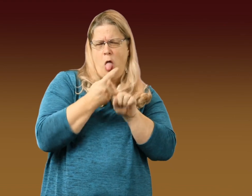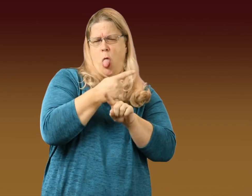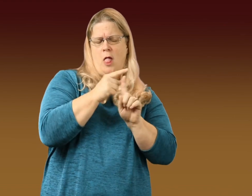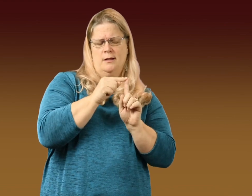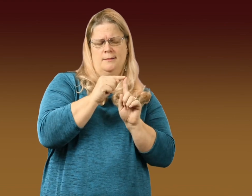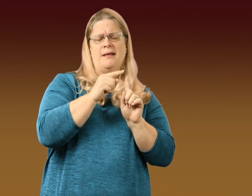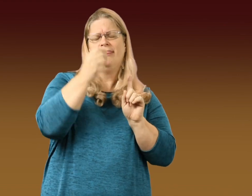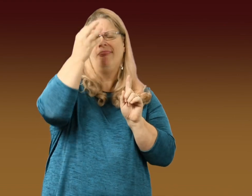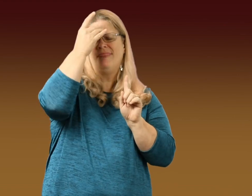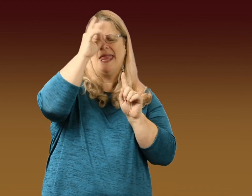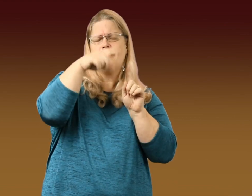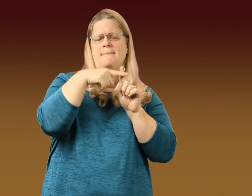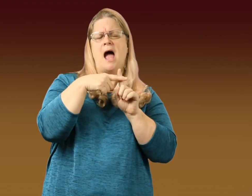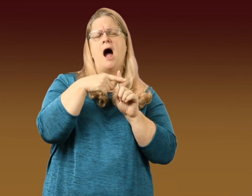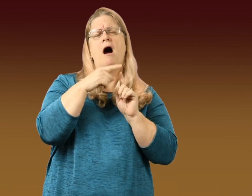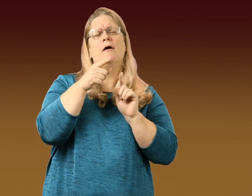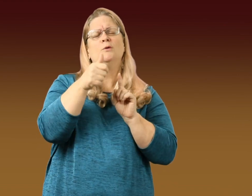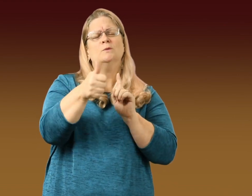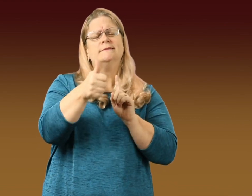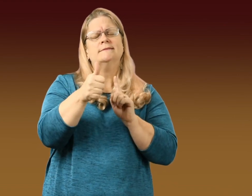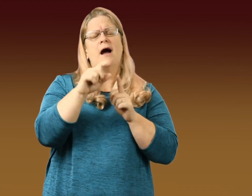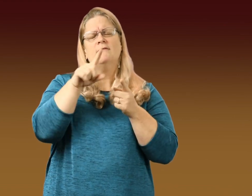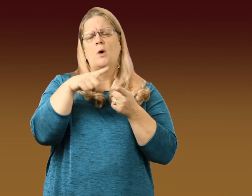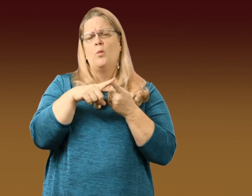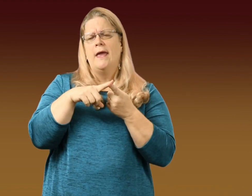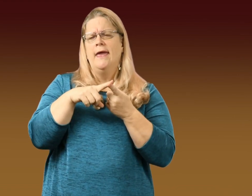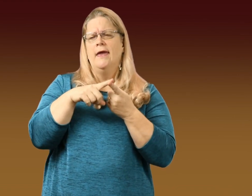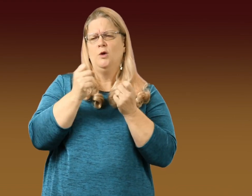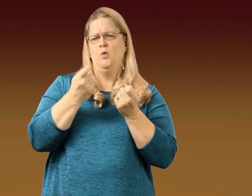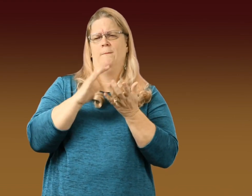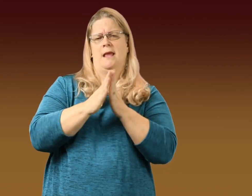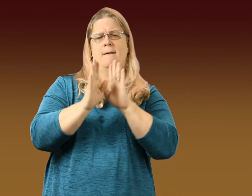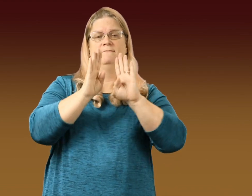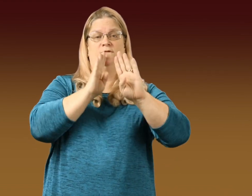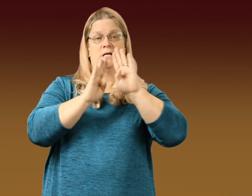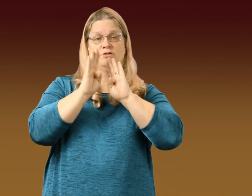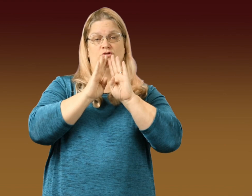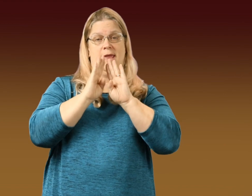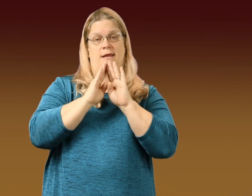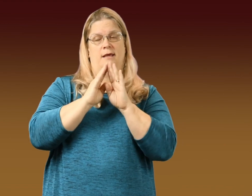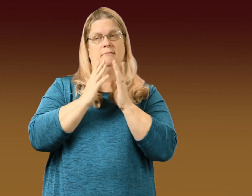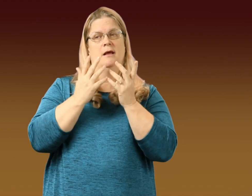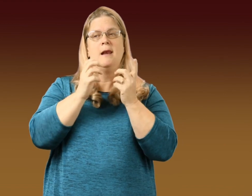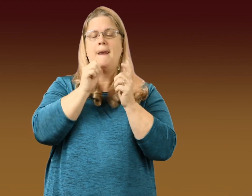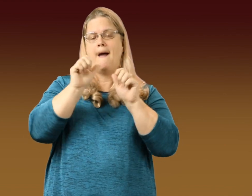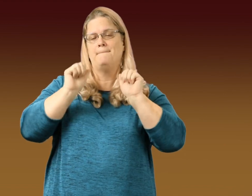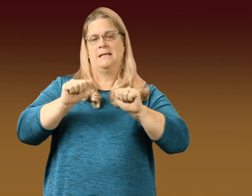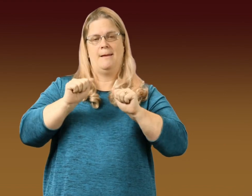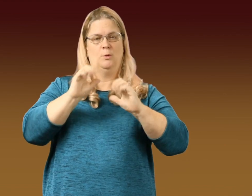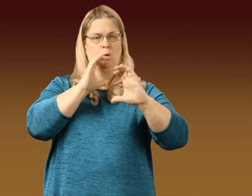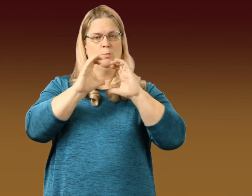So that being said, think a little bit about yourself, whenever you become frustrating,